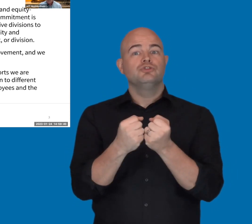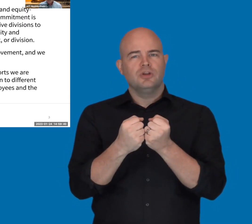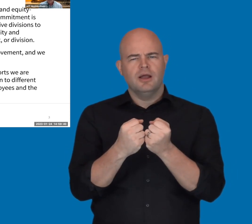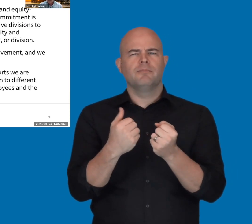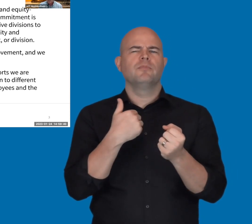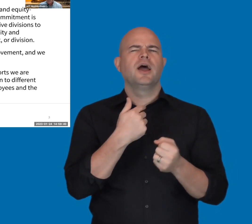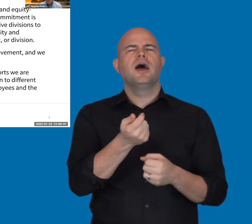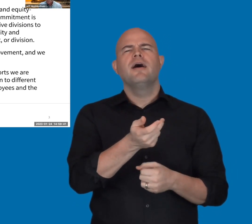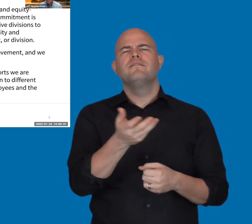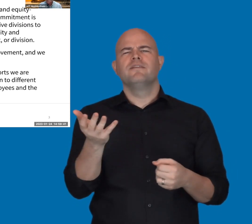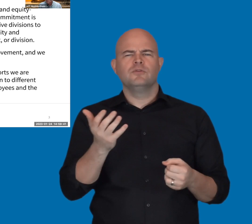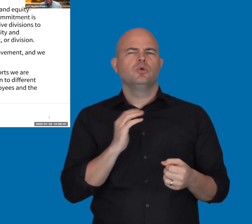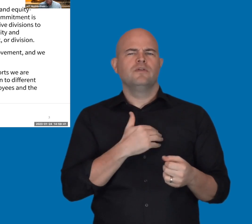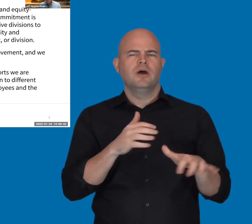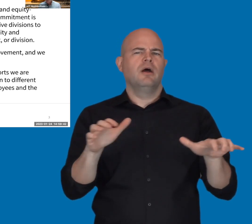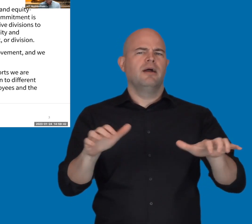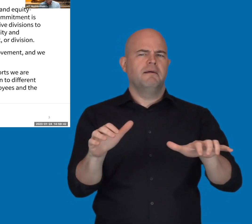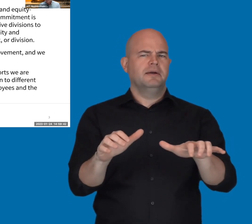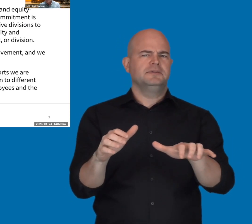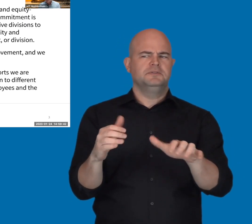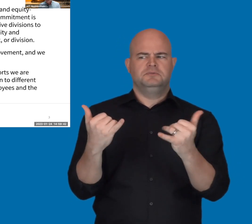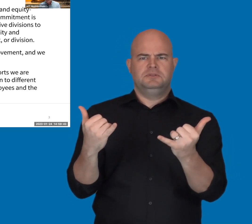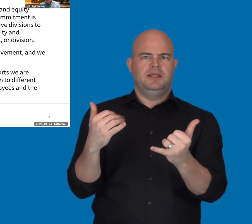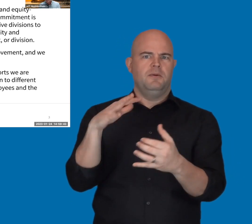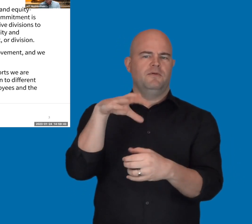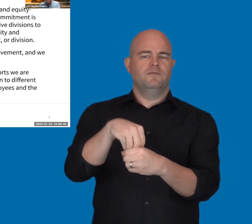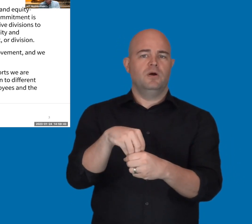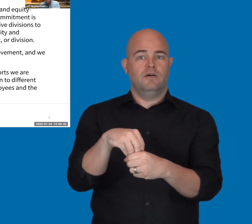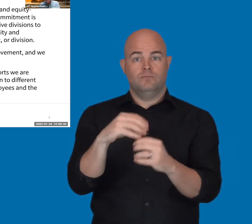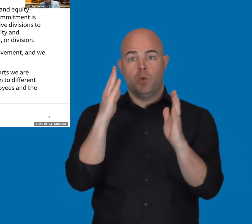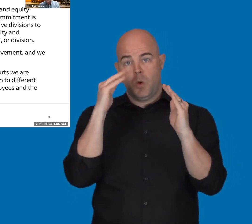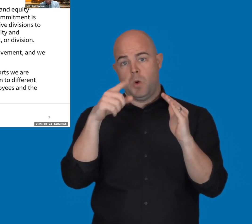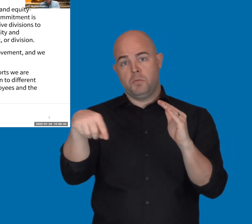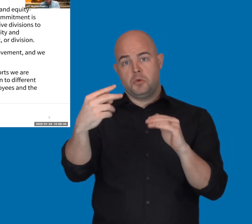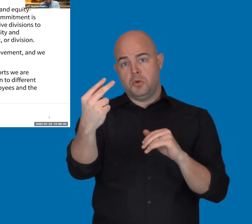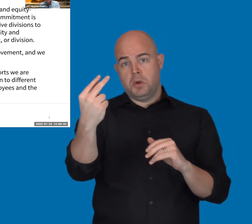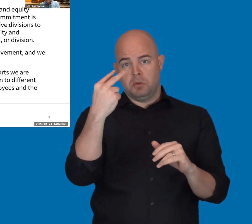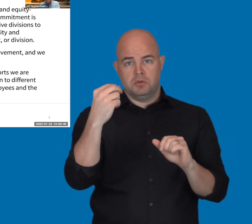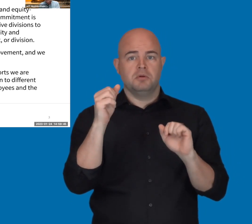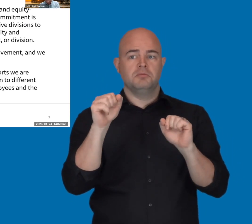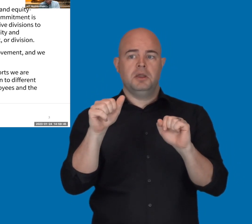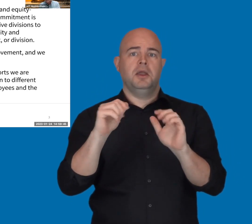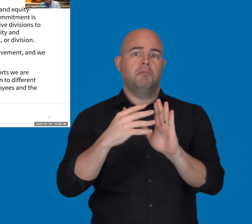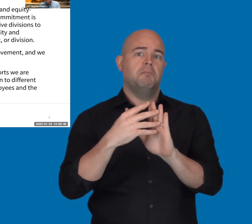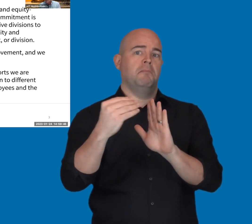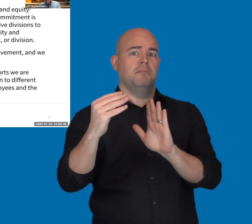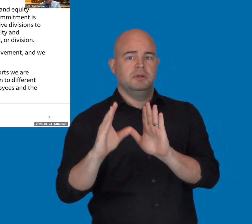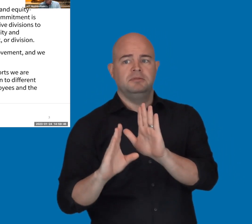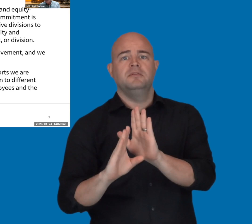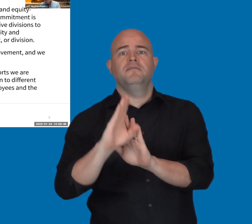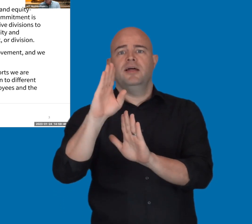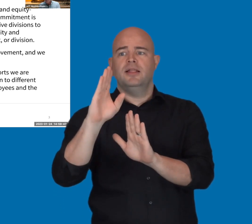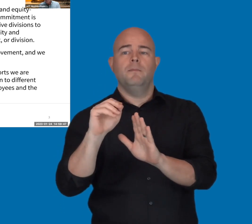and throughout development cycles of programs, or projects. But not just when a problem is identified